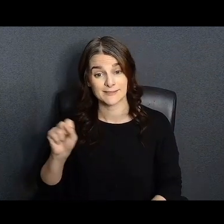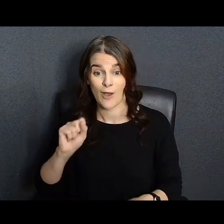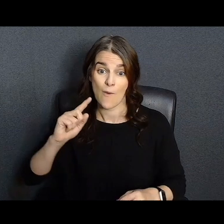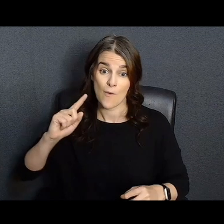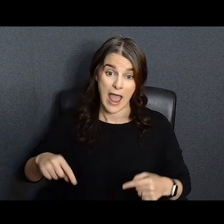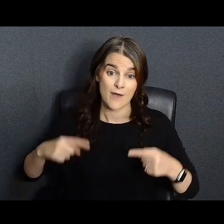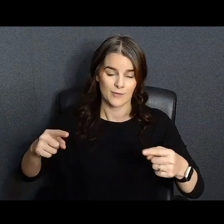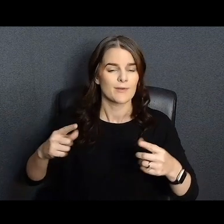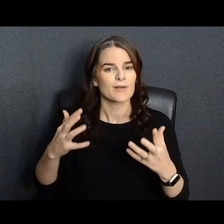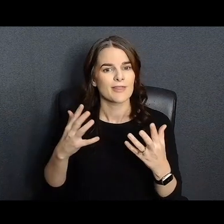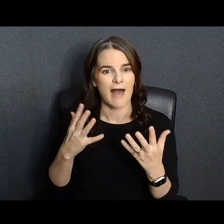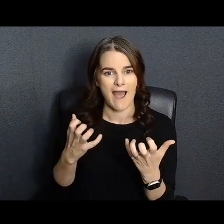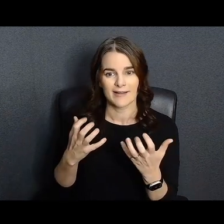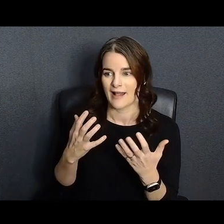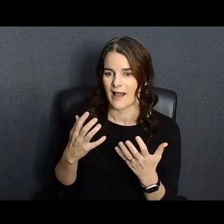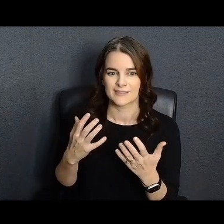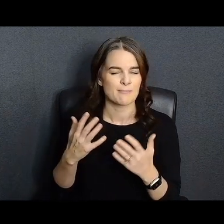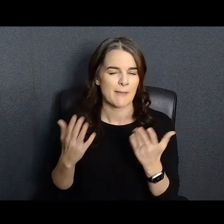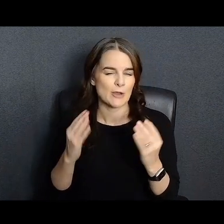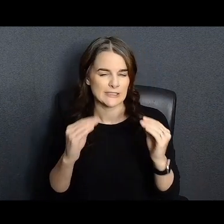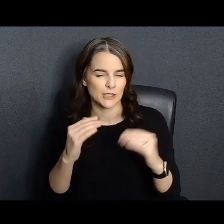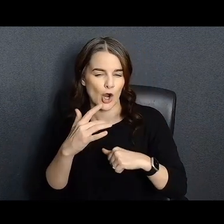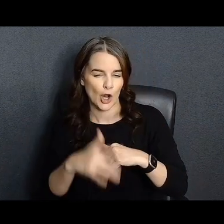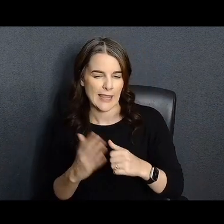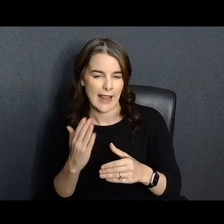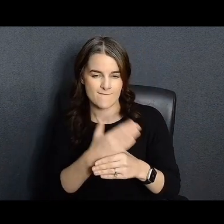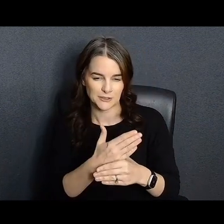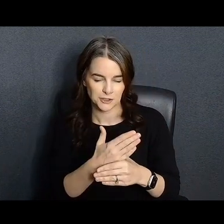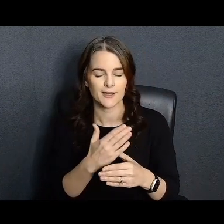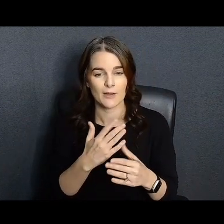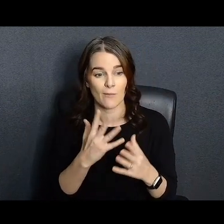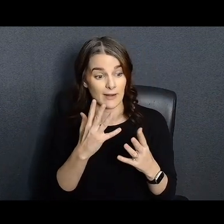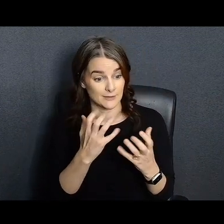and wanted to teach that cause and effect with learning how to access the tablet.